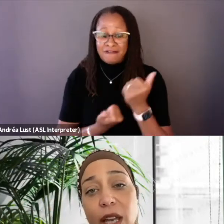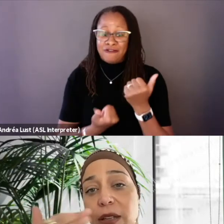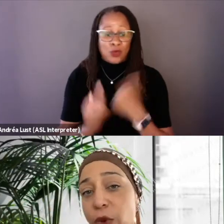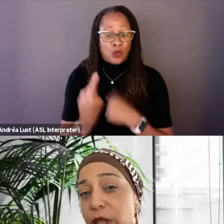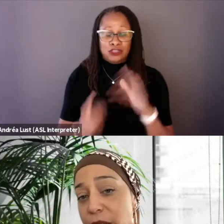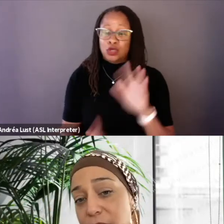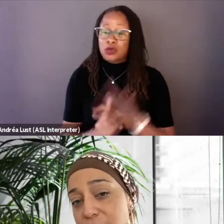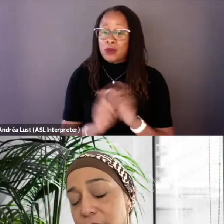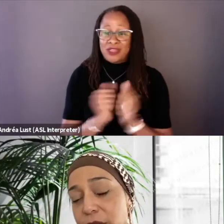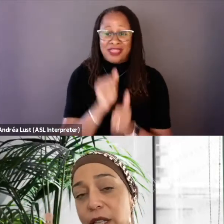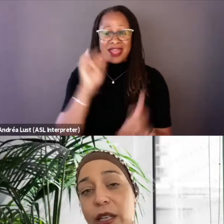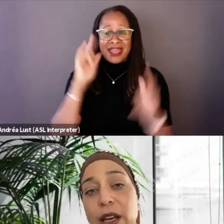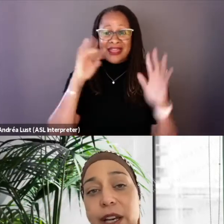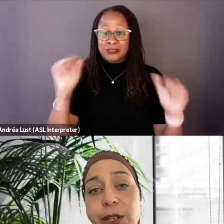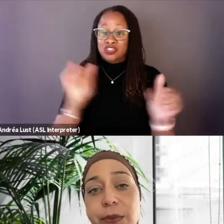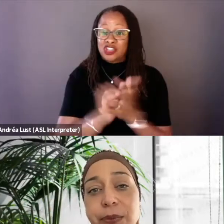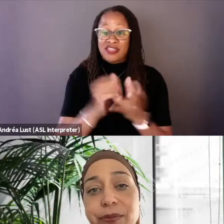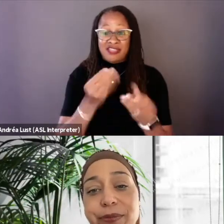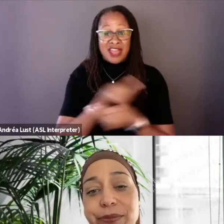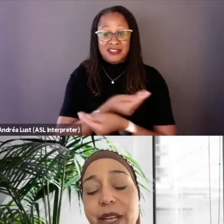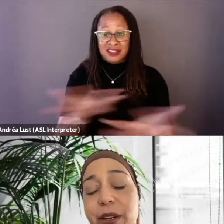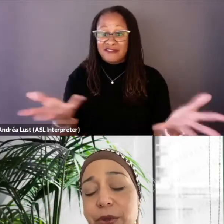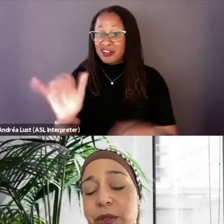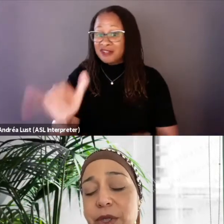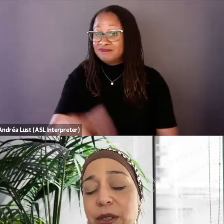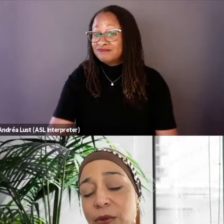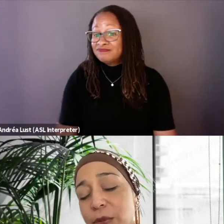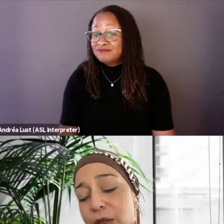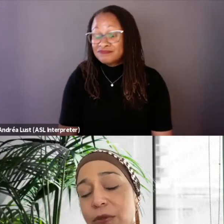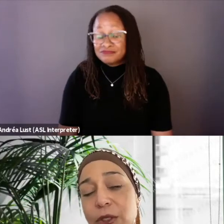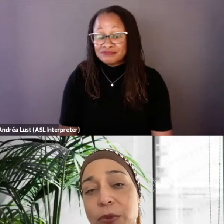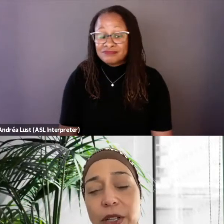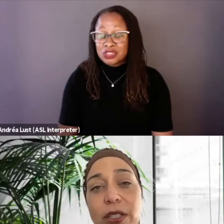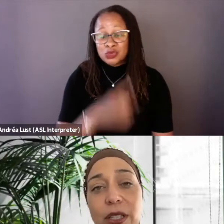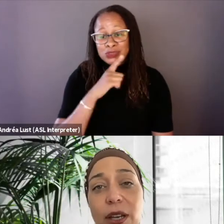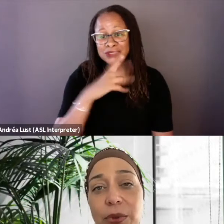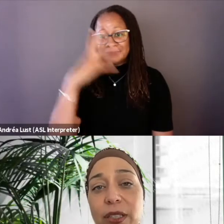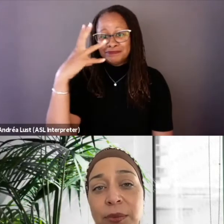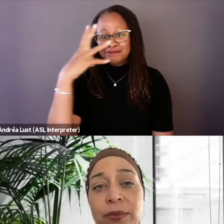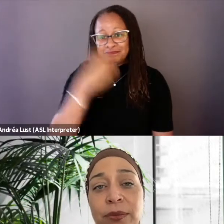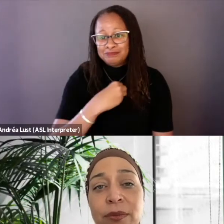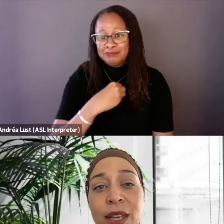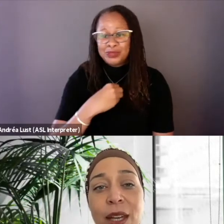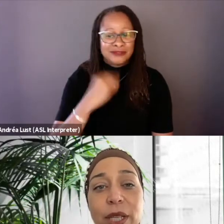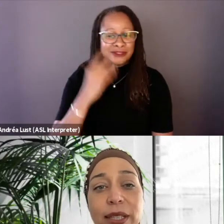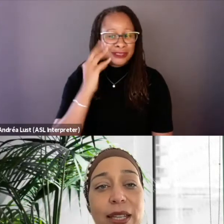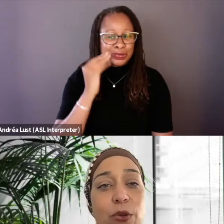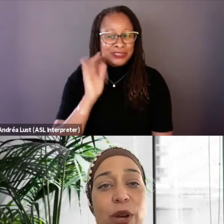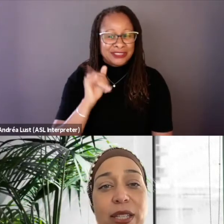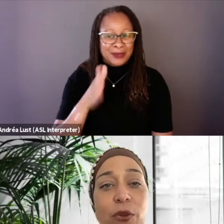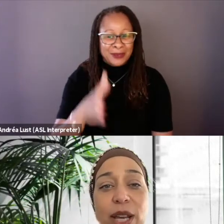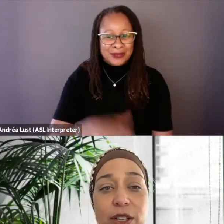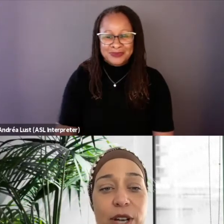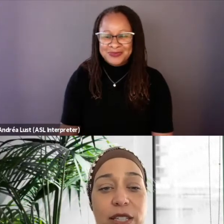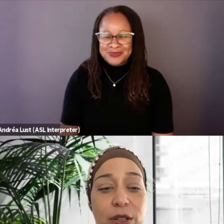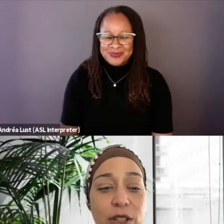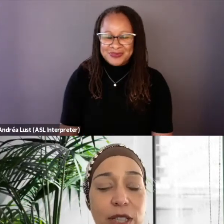and with that delivery. Yeah. It was a beautiful experience in that way, but yes, it was, it was a crazy Rolodex.